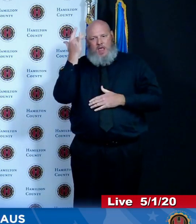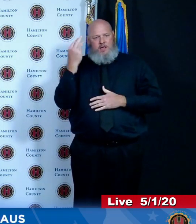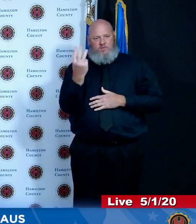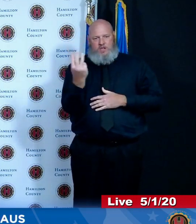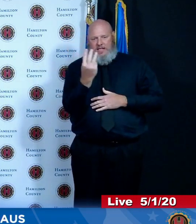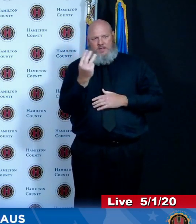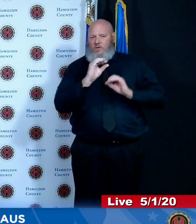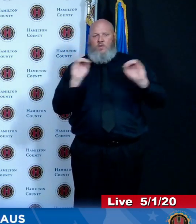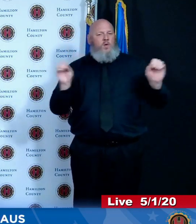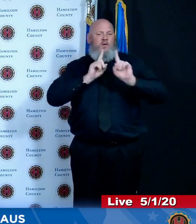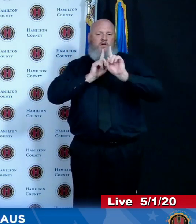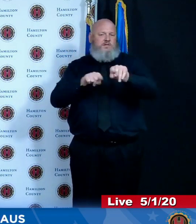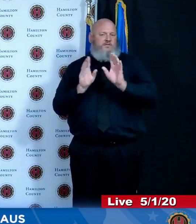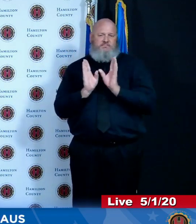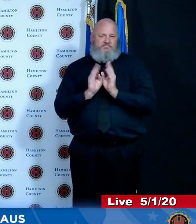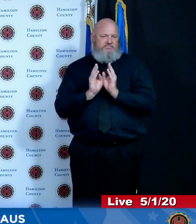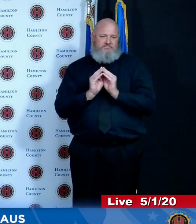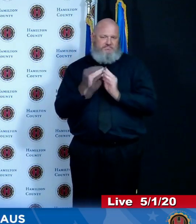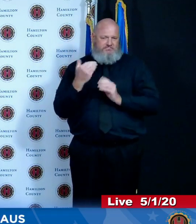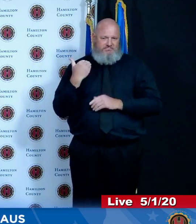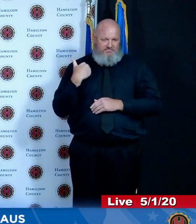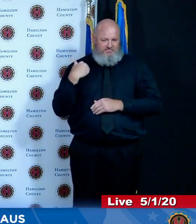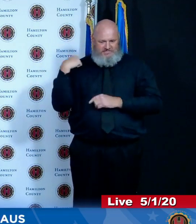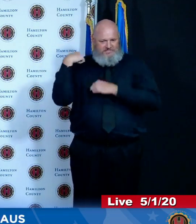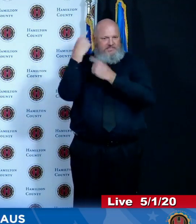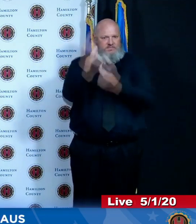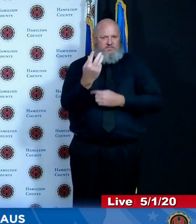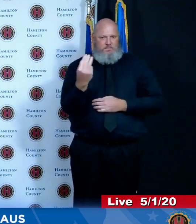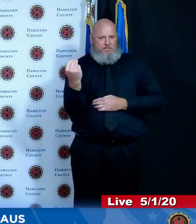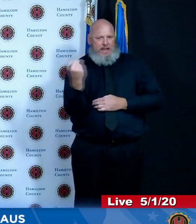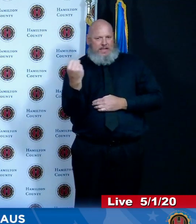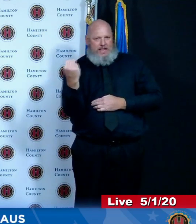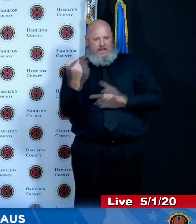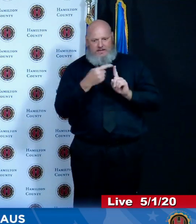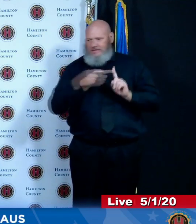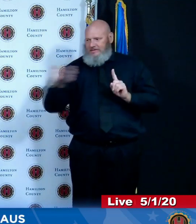people to remember that so they're going to be a little bit higher than they were